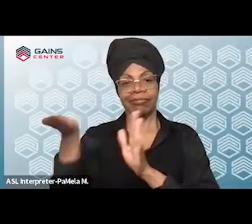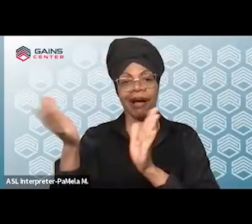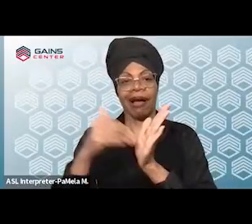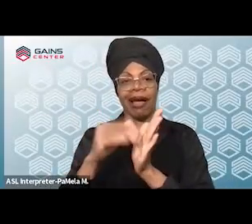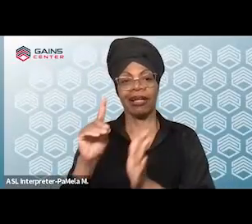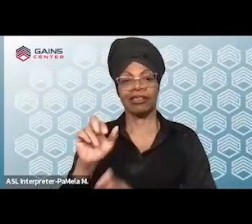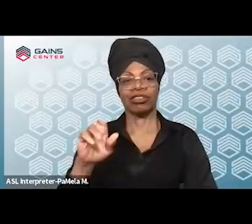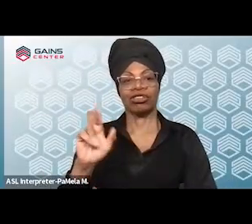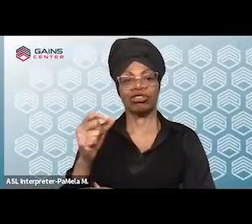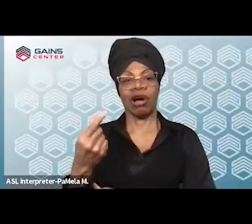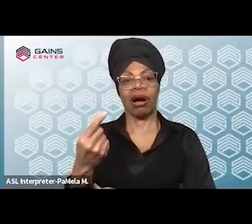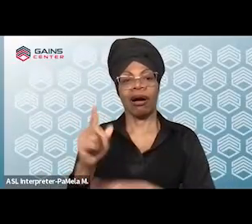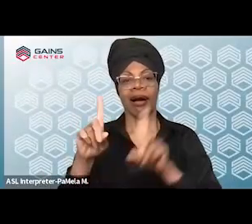and I'll introduce him shortly.